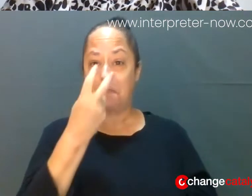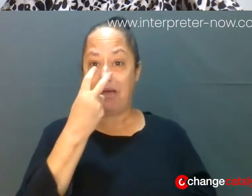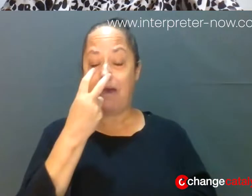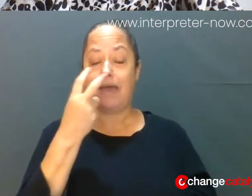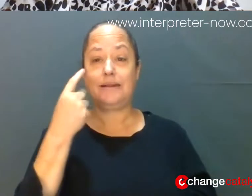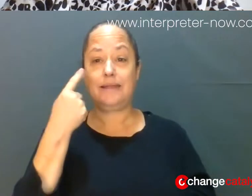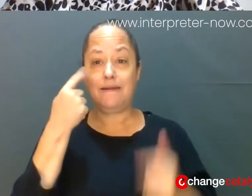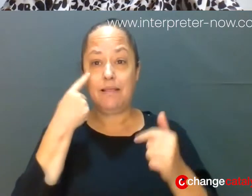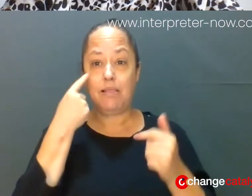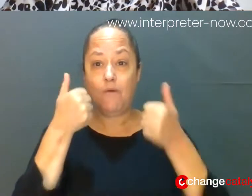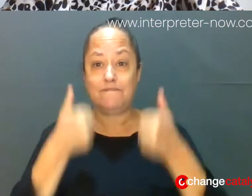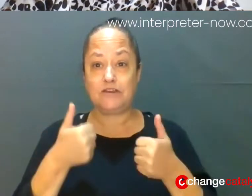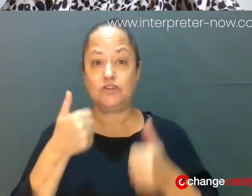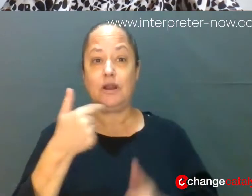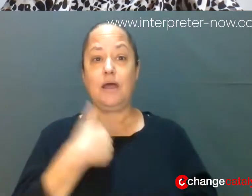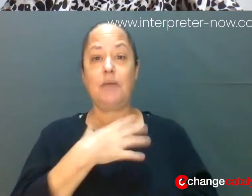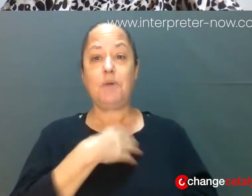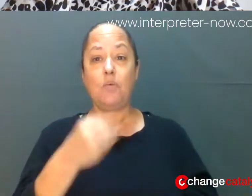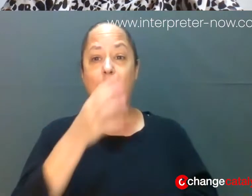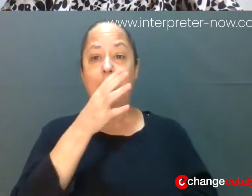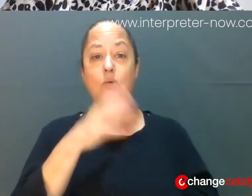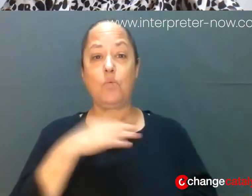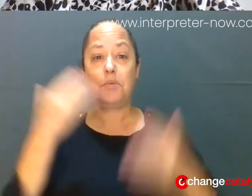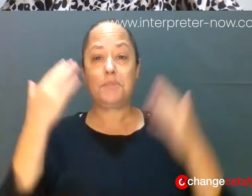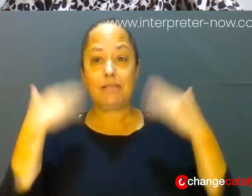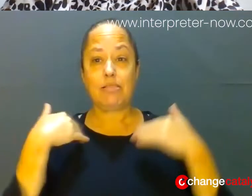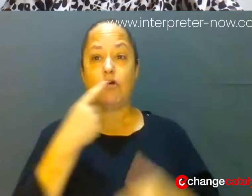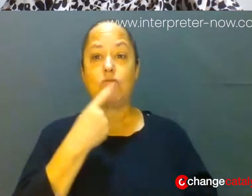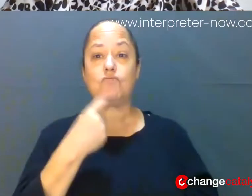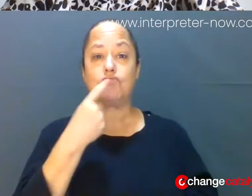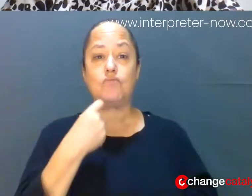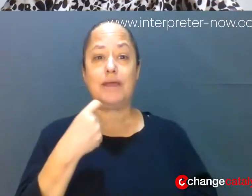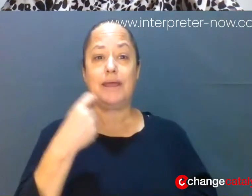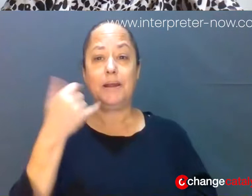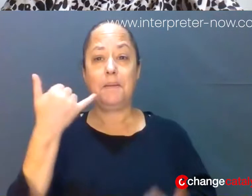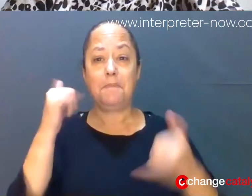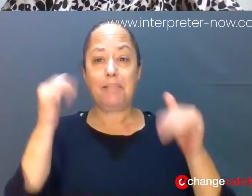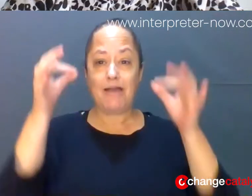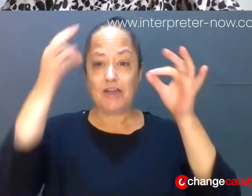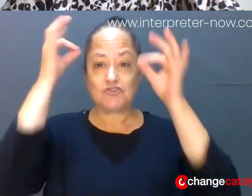I'll start. I'm a White woman with long red and some blonde streaks in my hair.